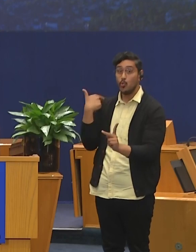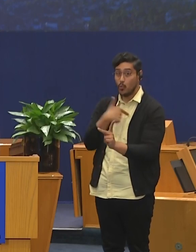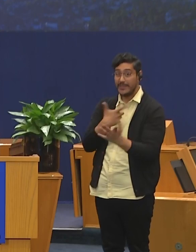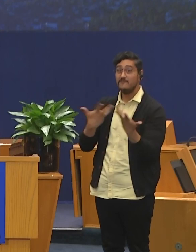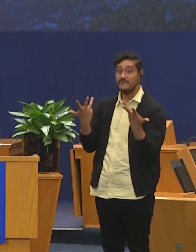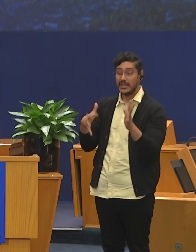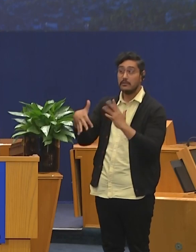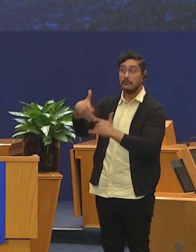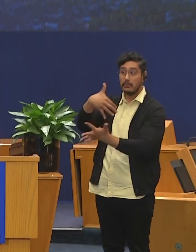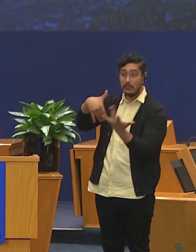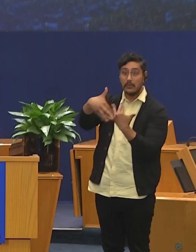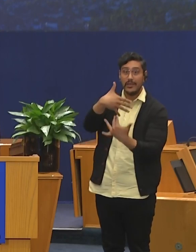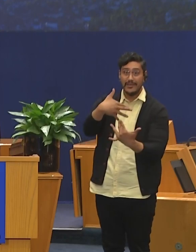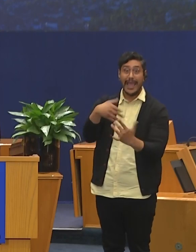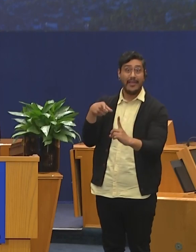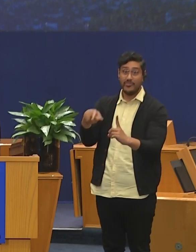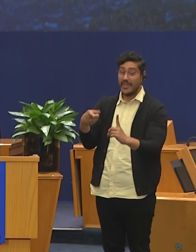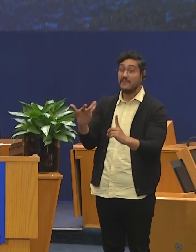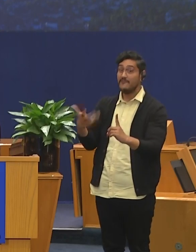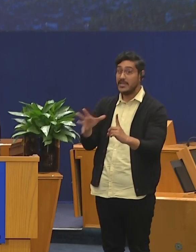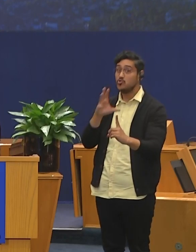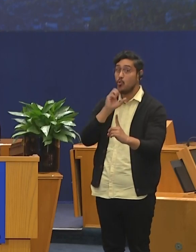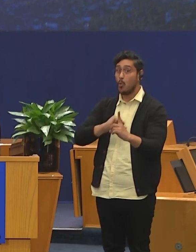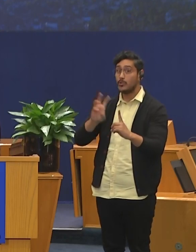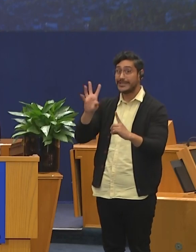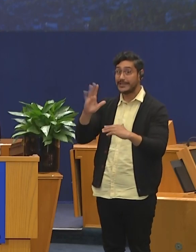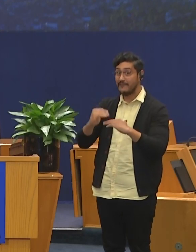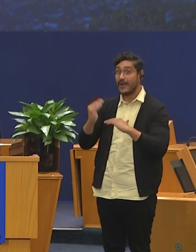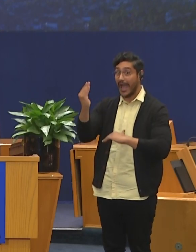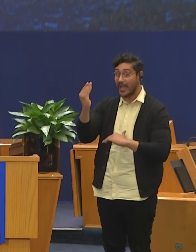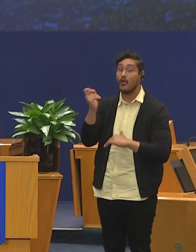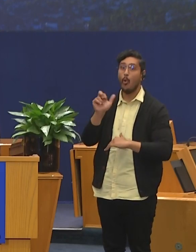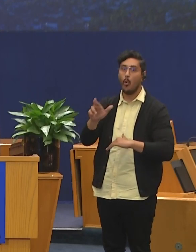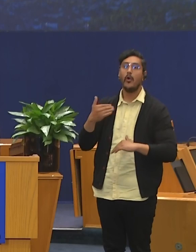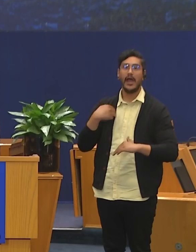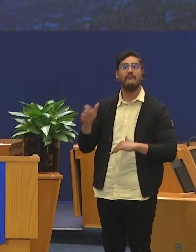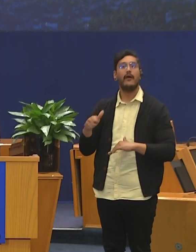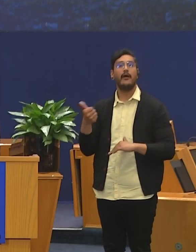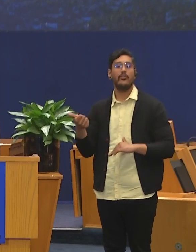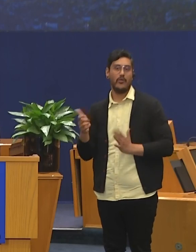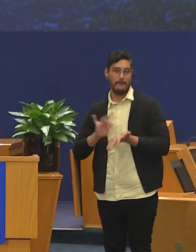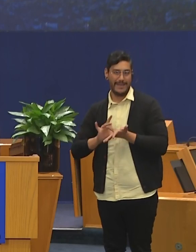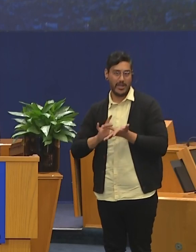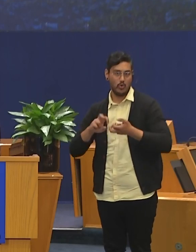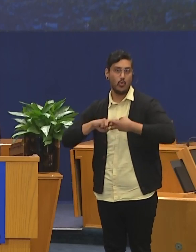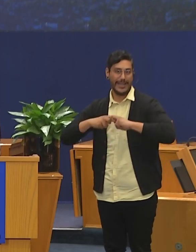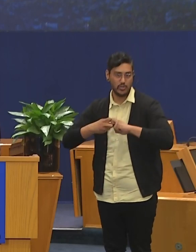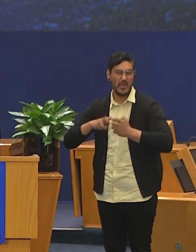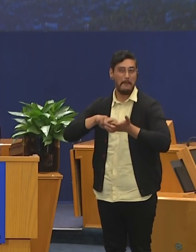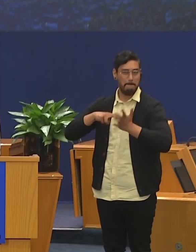INTERACTED WITH WITHIN THE LAST SIX MONTHS WHO ARE OVER 65 AND/OR HAVE AN UNDERLYING